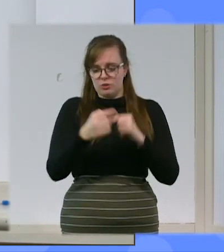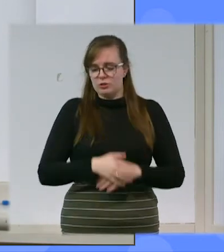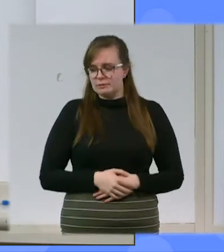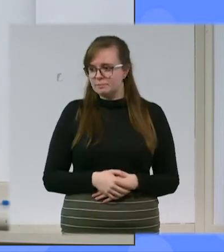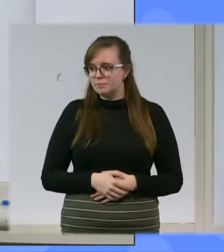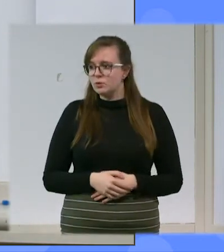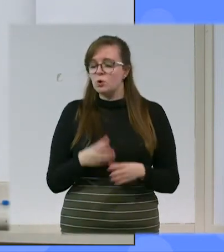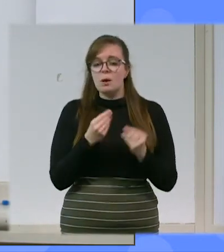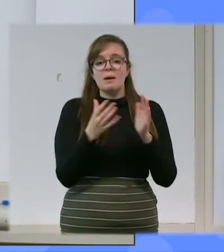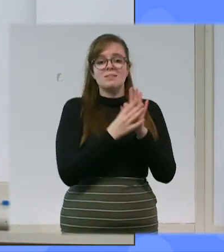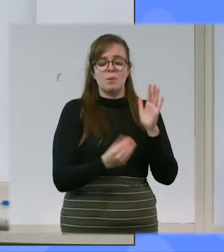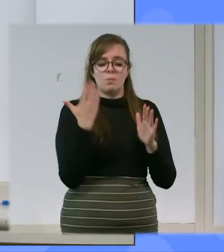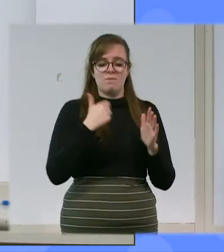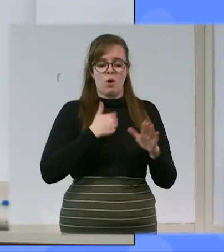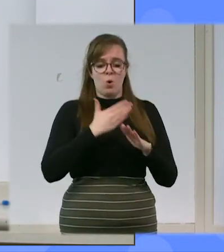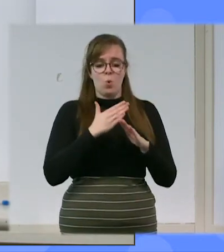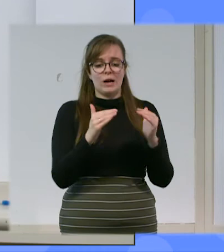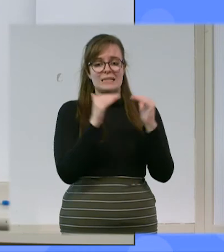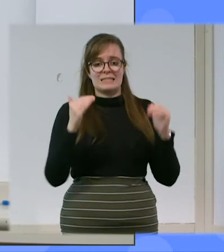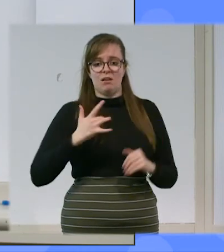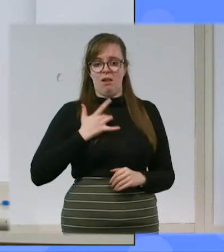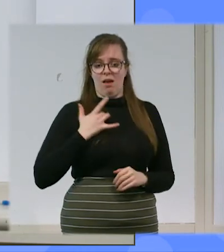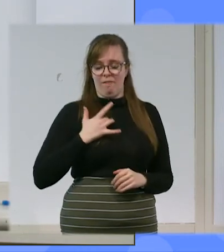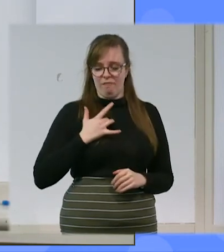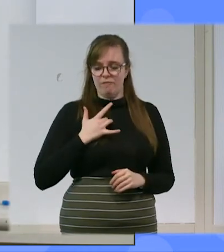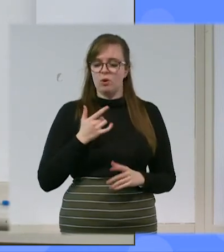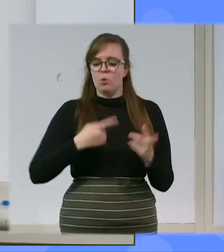I was at Standard Life we we were we were involved in a partnership of